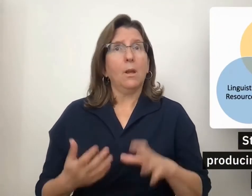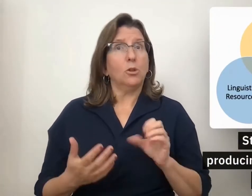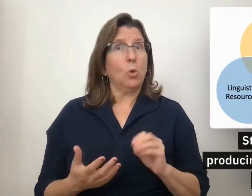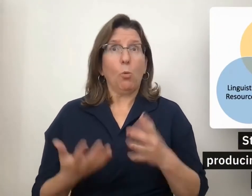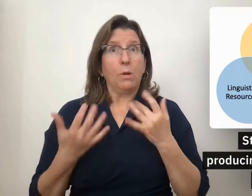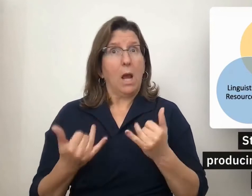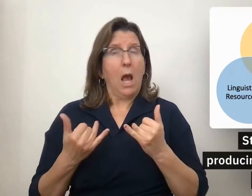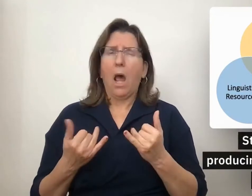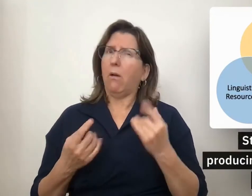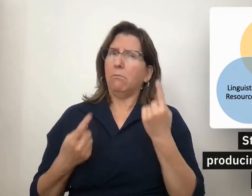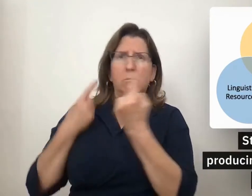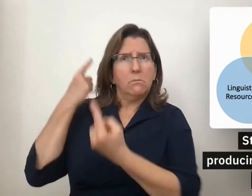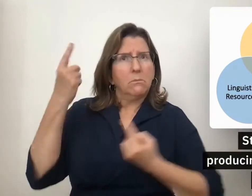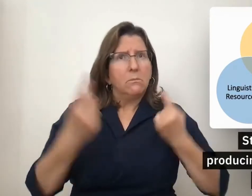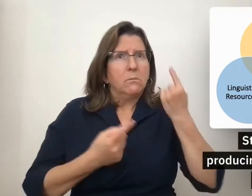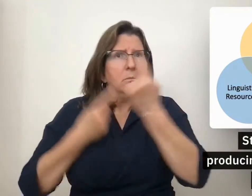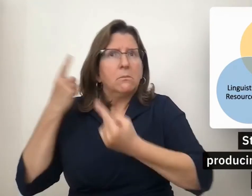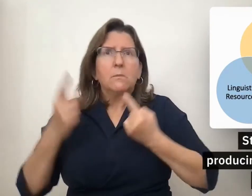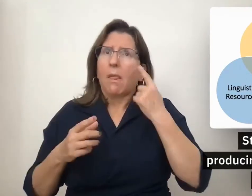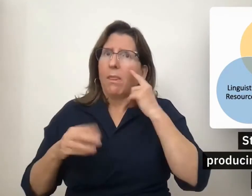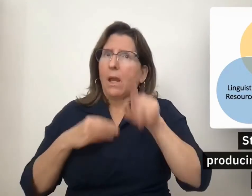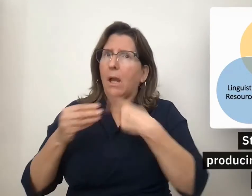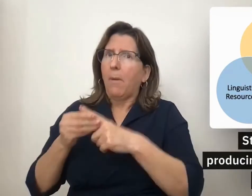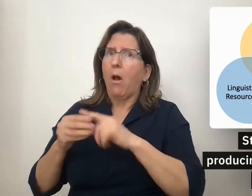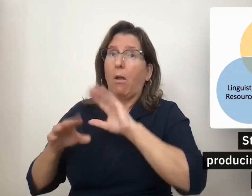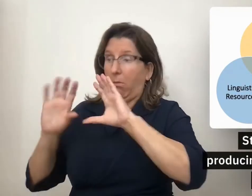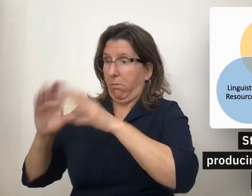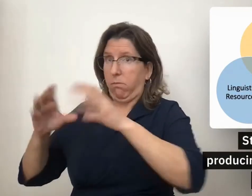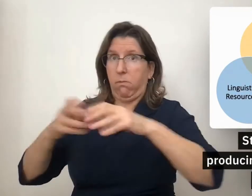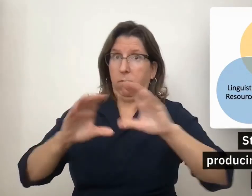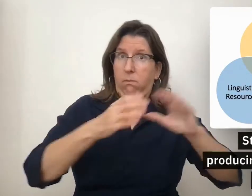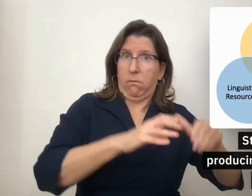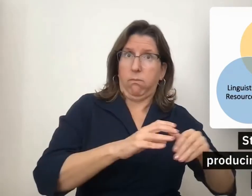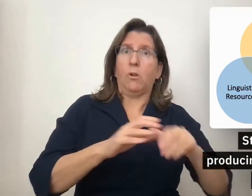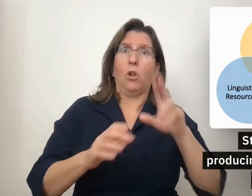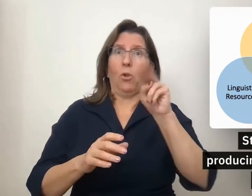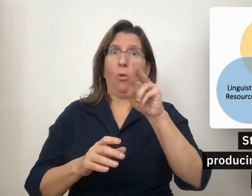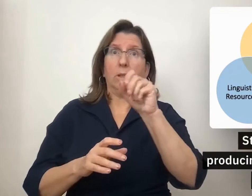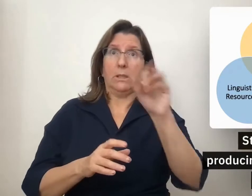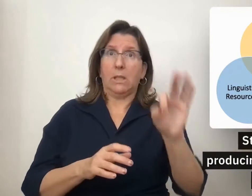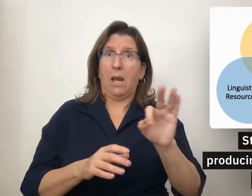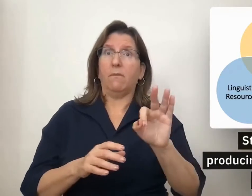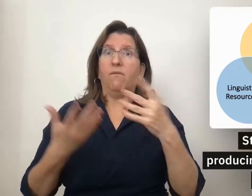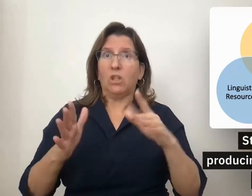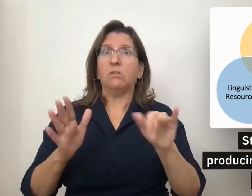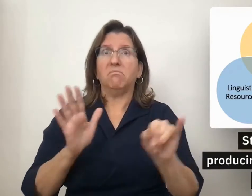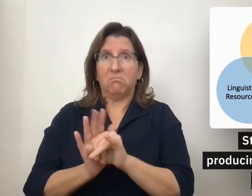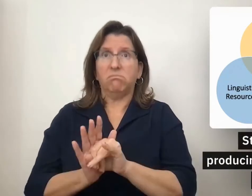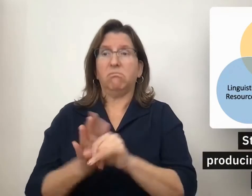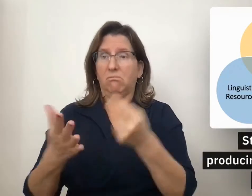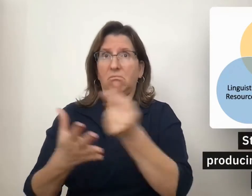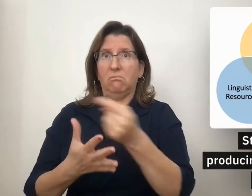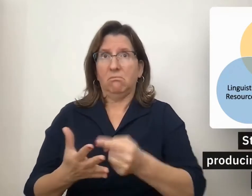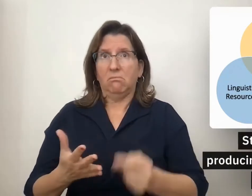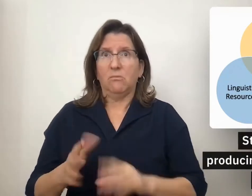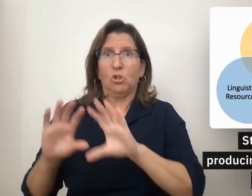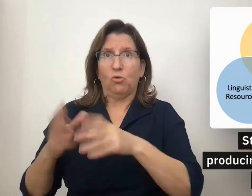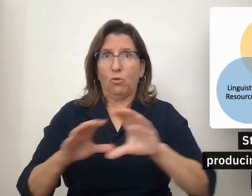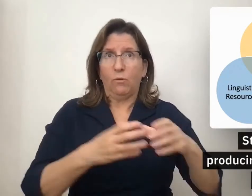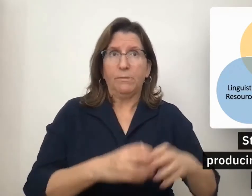Now that we have covered the known stakeholders as identified by UNICEF,